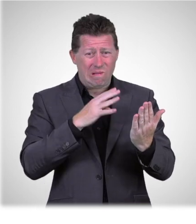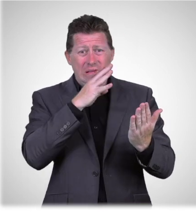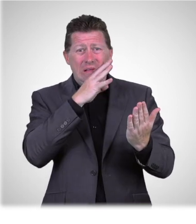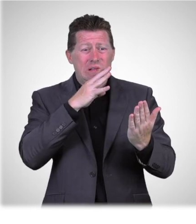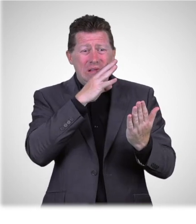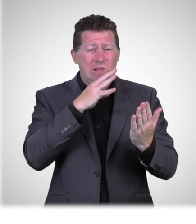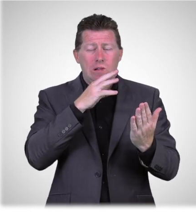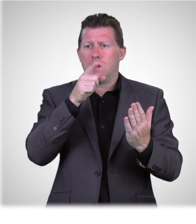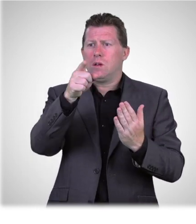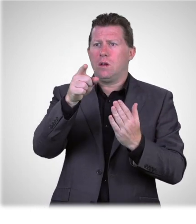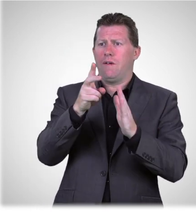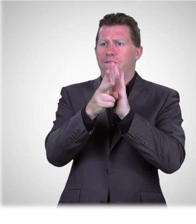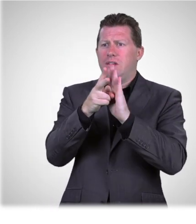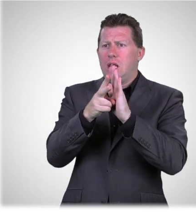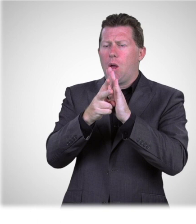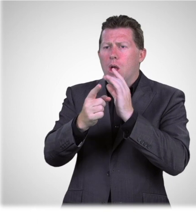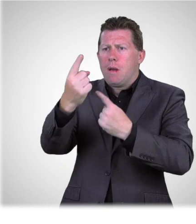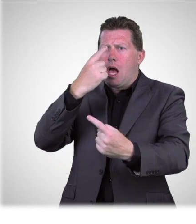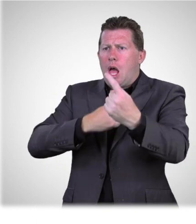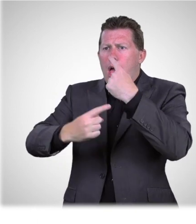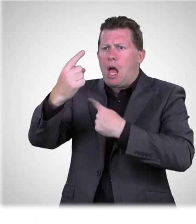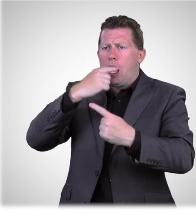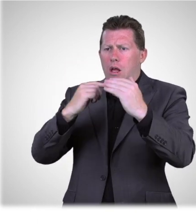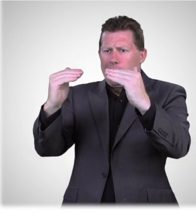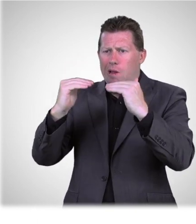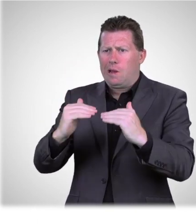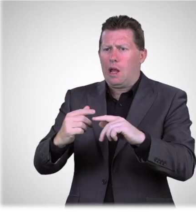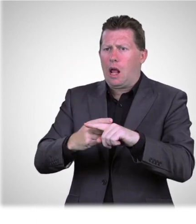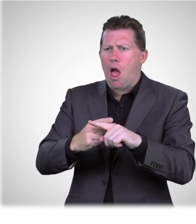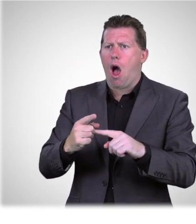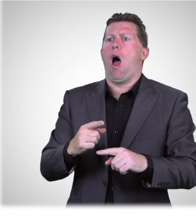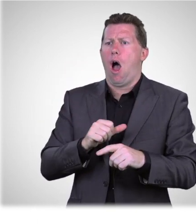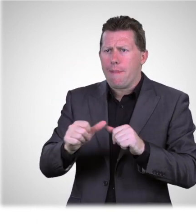article written for a lay audience might help the student engage with the content more effectively.